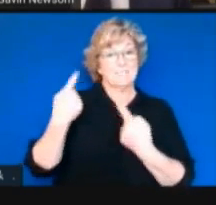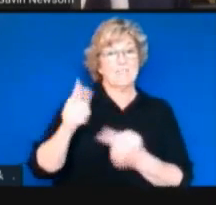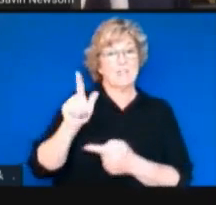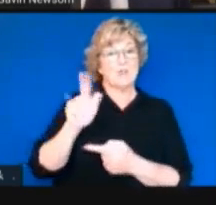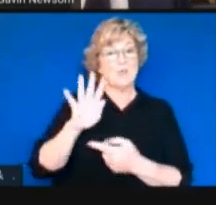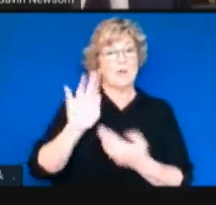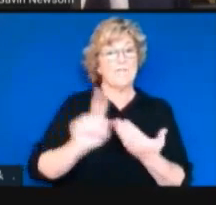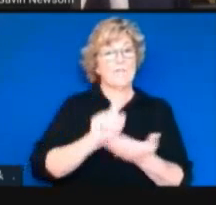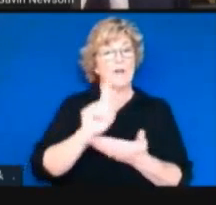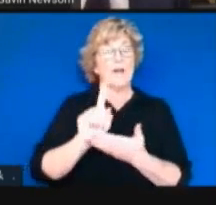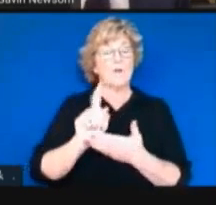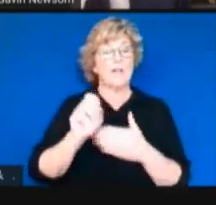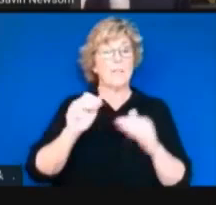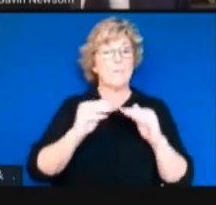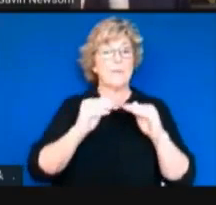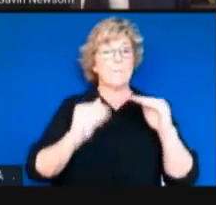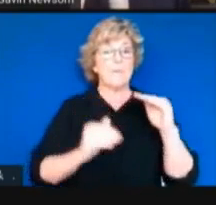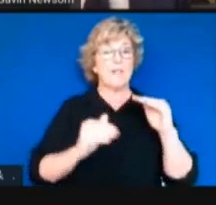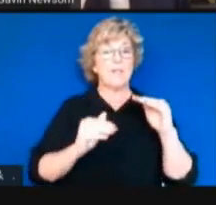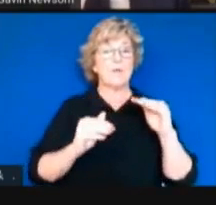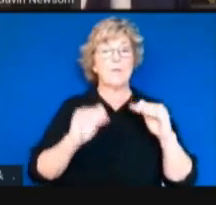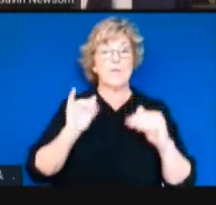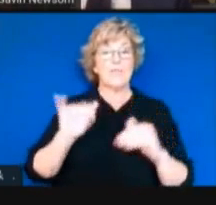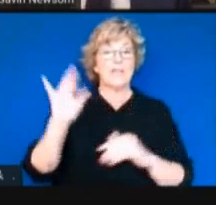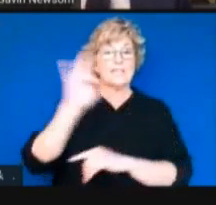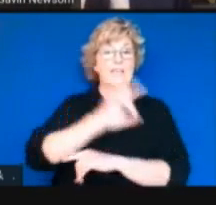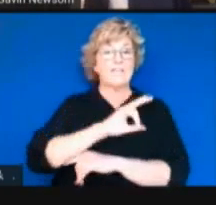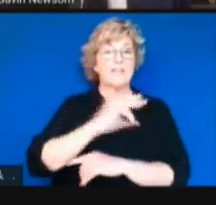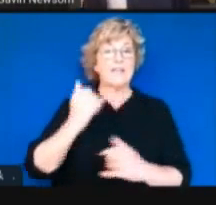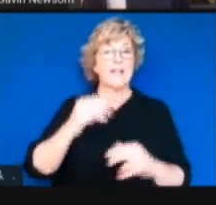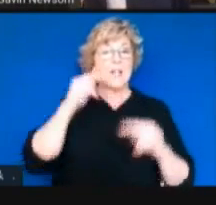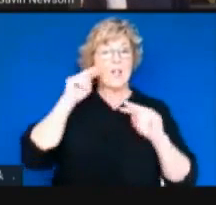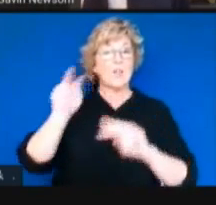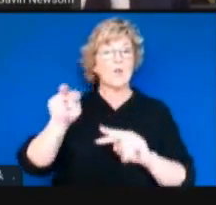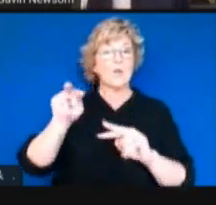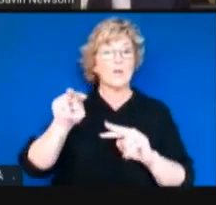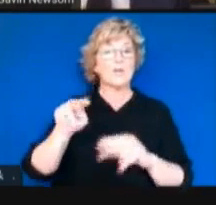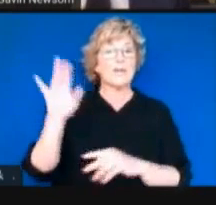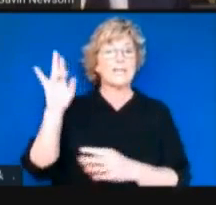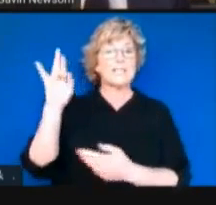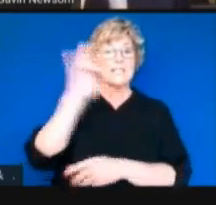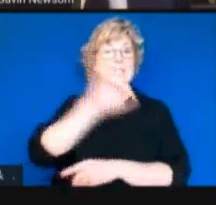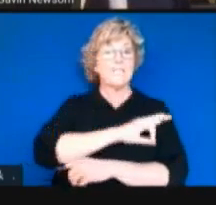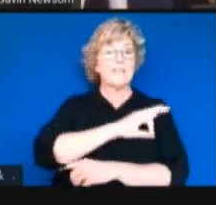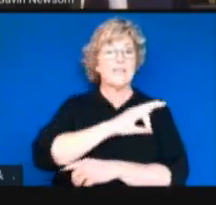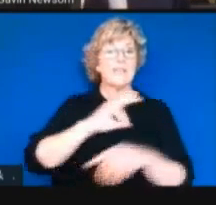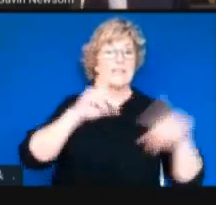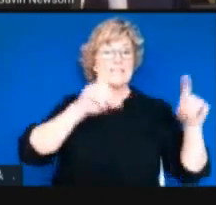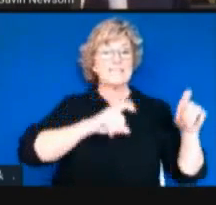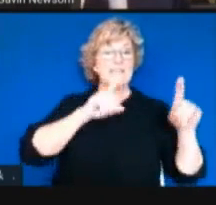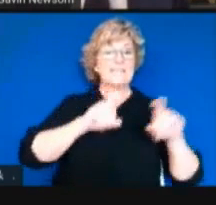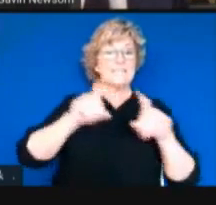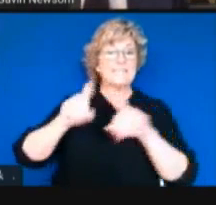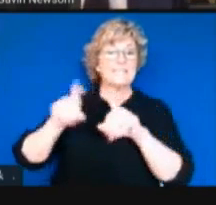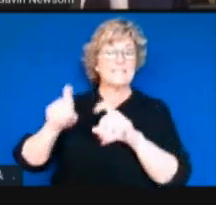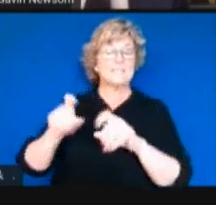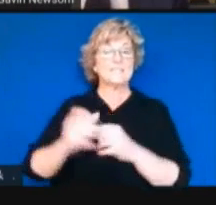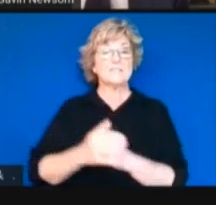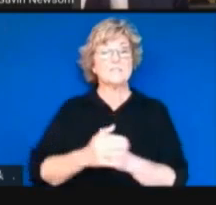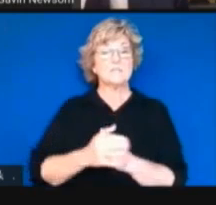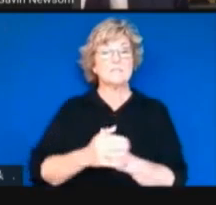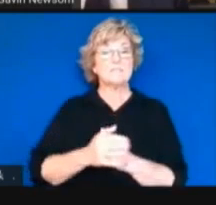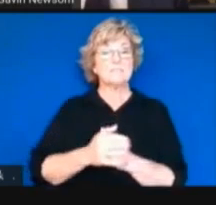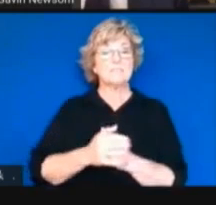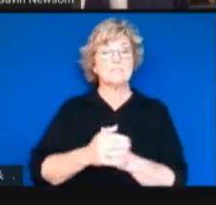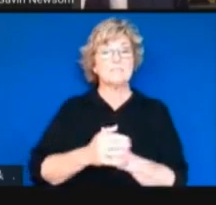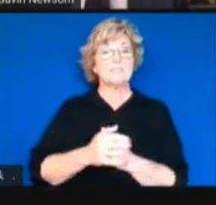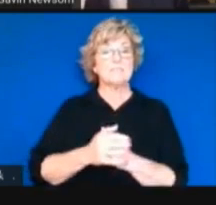STILL TOO EARLY TO TELL, BUT NONETHELESS, GOOD TO SEE THE NUMBER THE LAST 24 HOURS TRACKING A LITTLE BIT BELOW THAT SEVEN-DAY.